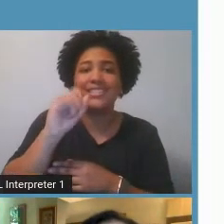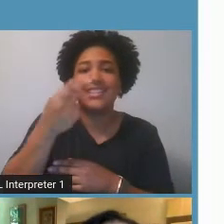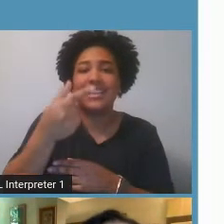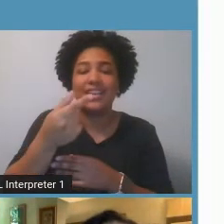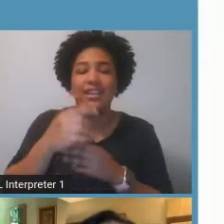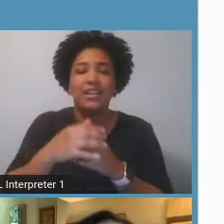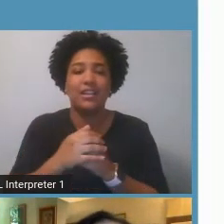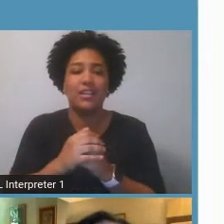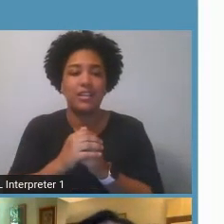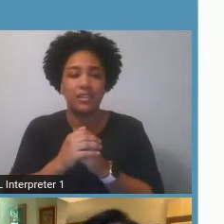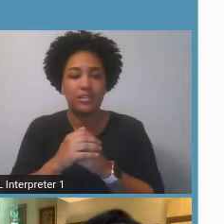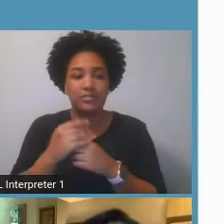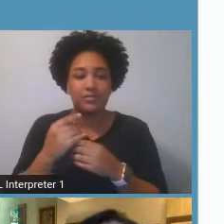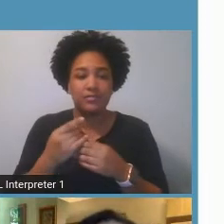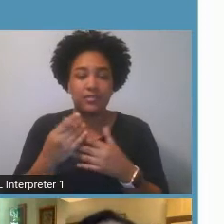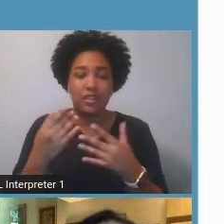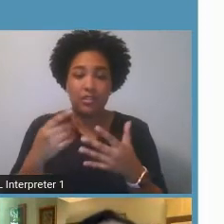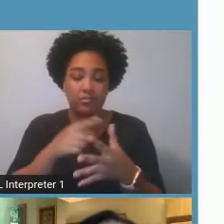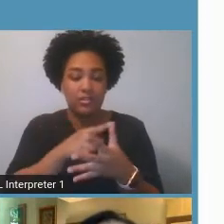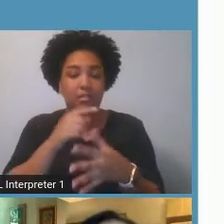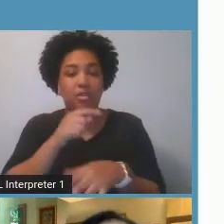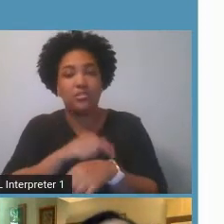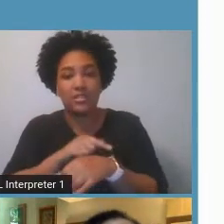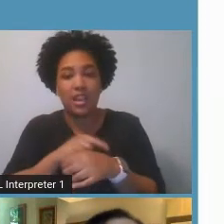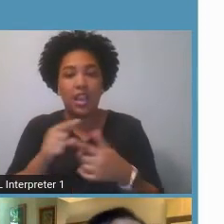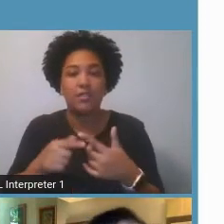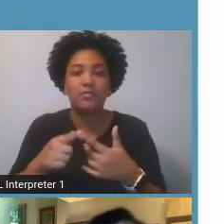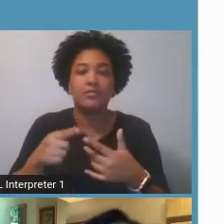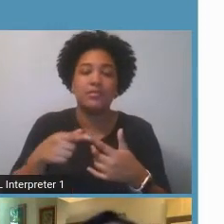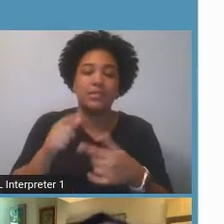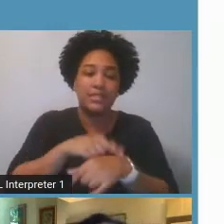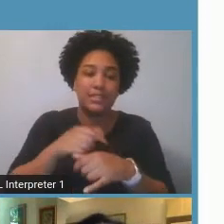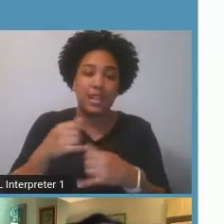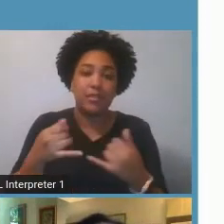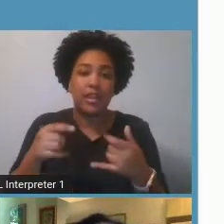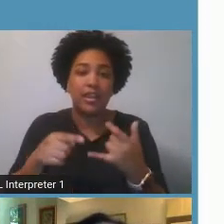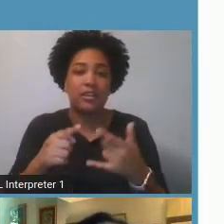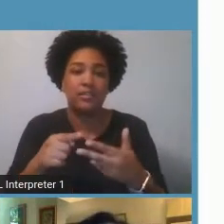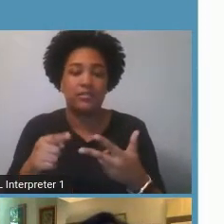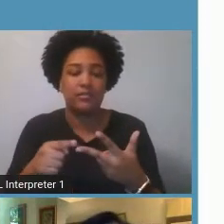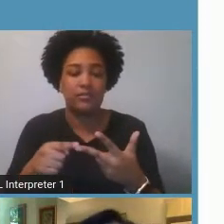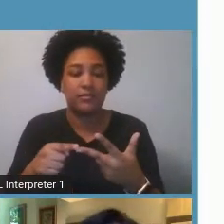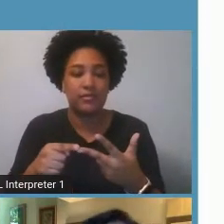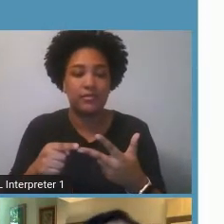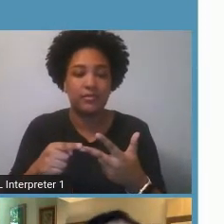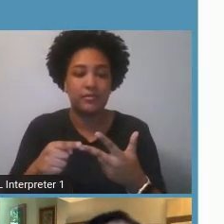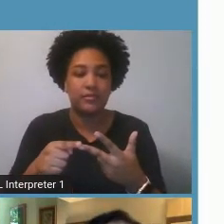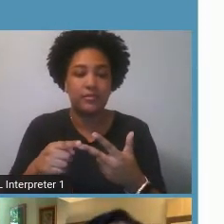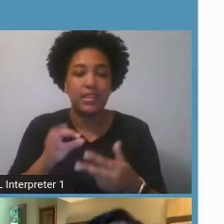and time, and what your timeline is. Sure to establish a separate staffing plan to support